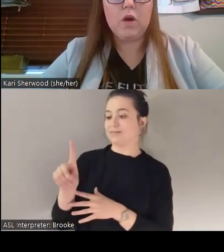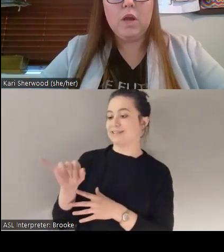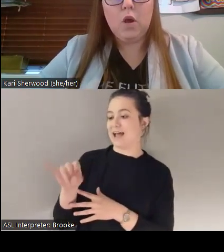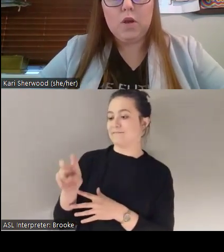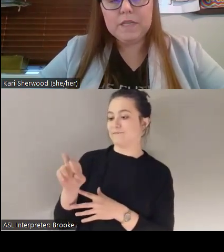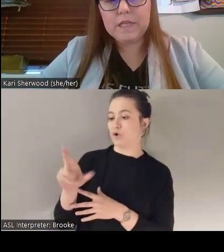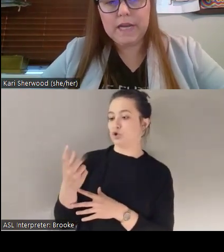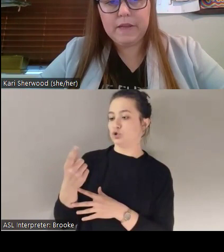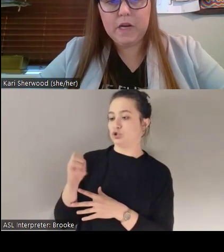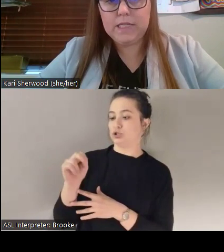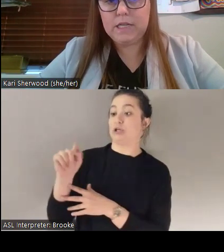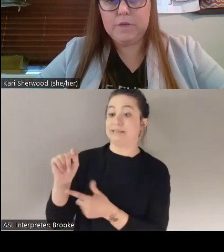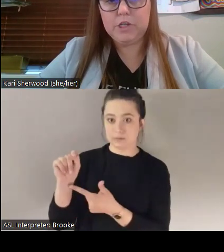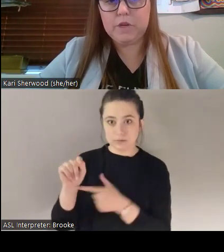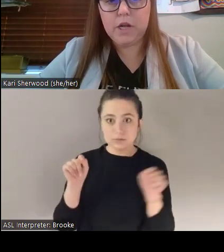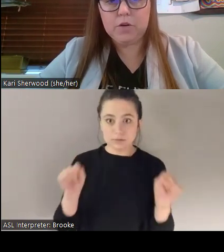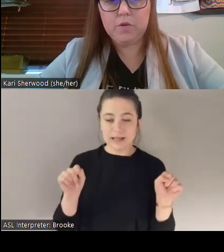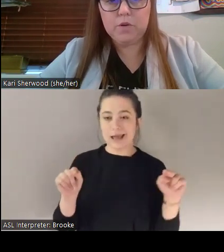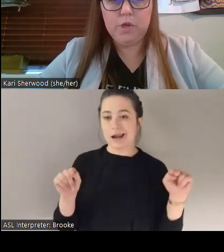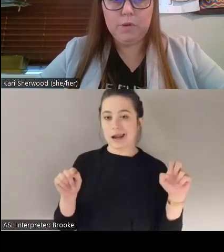but on this slide there is an image of a colorful human